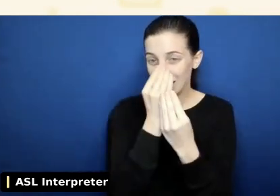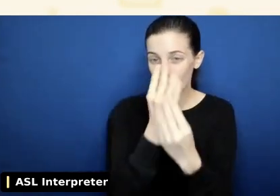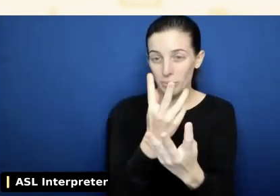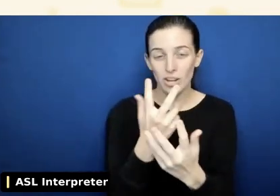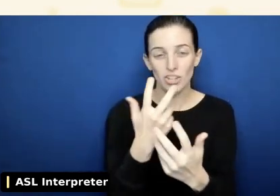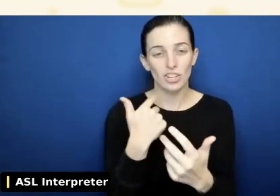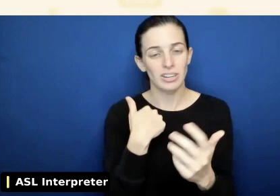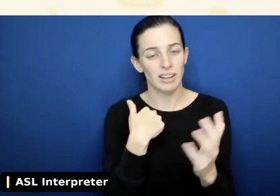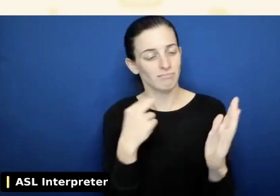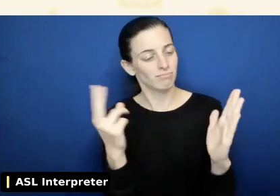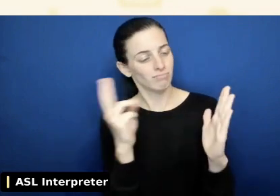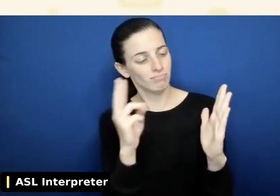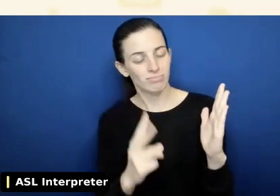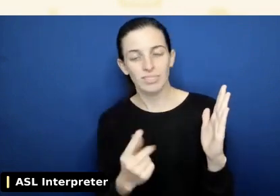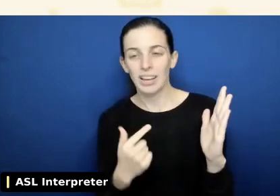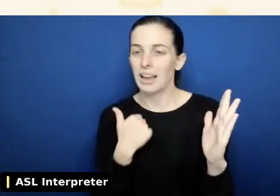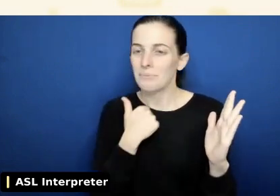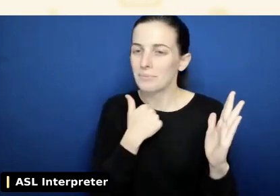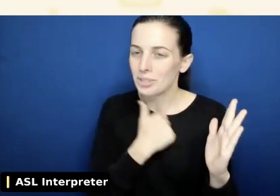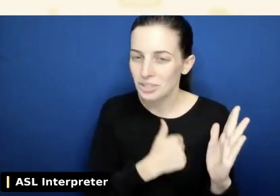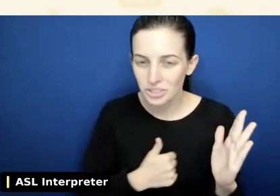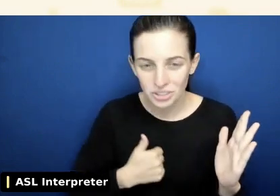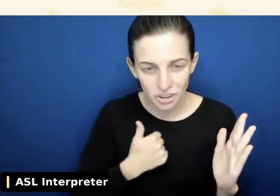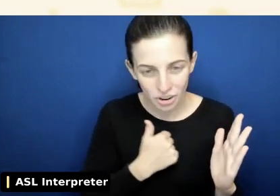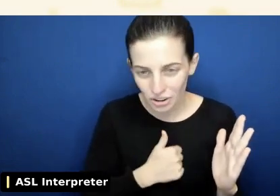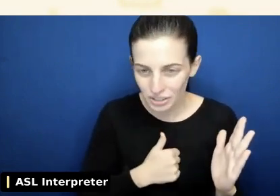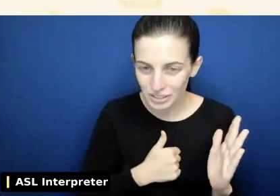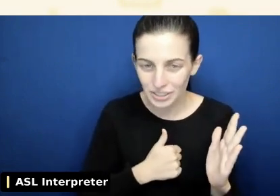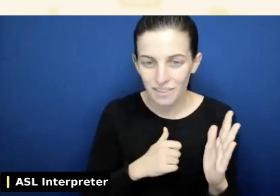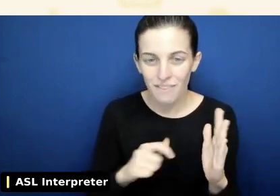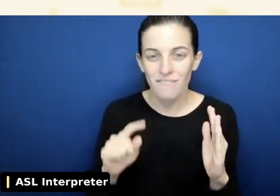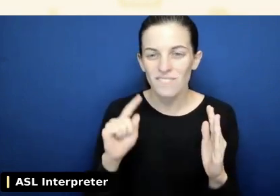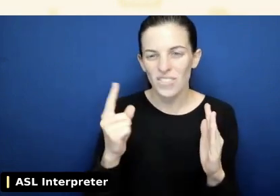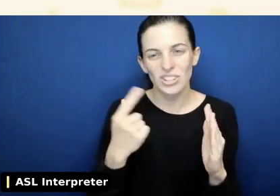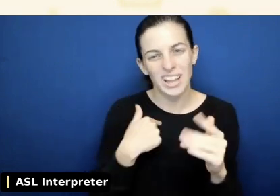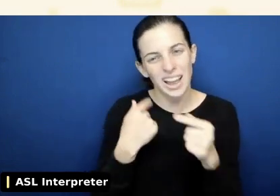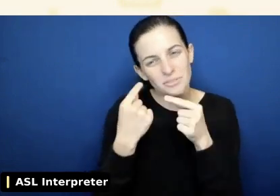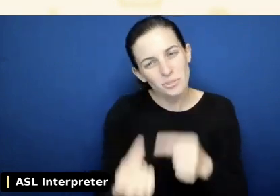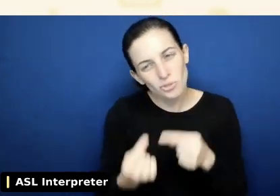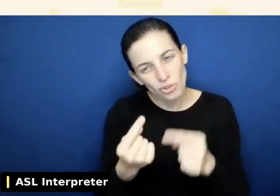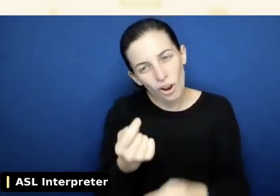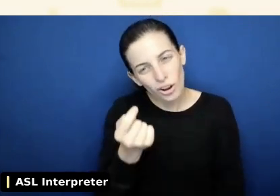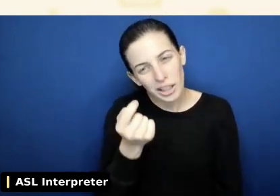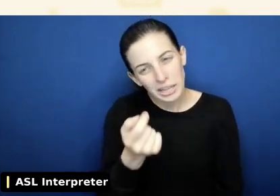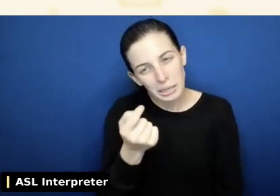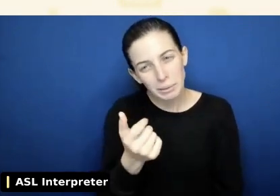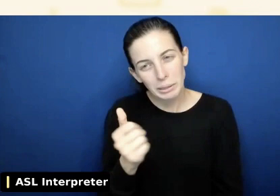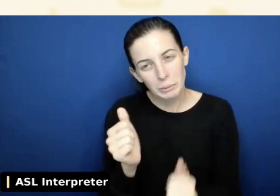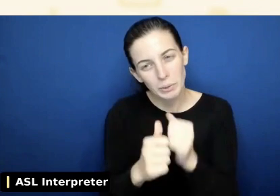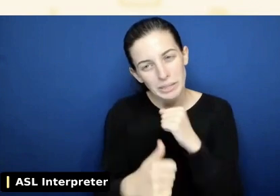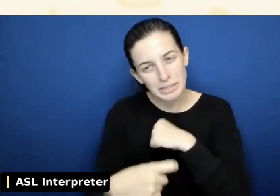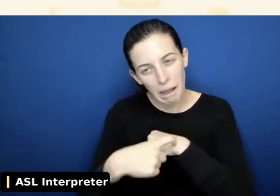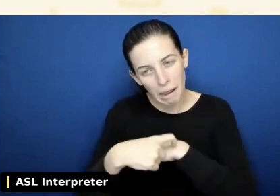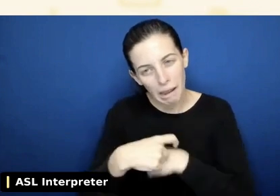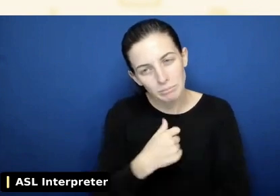I apologize that I struggled a bit with the timing, but I want